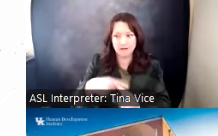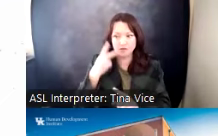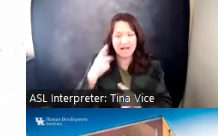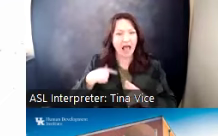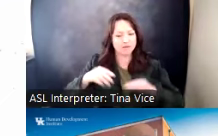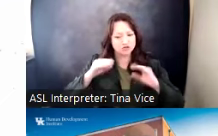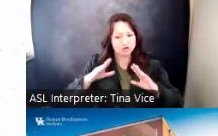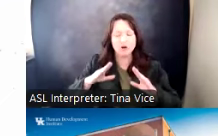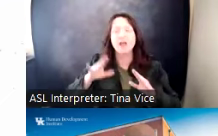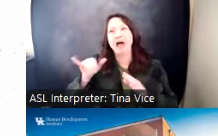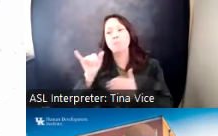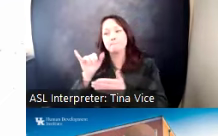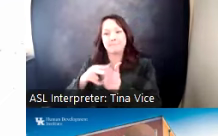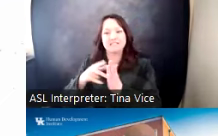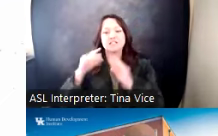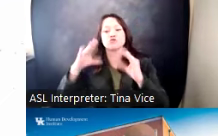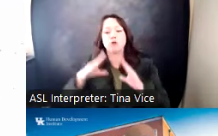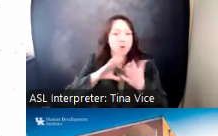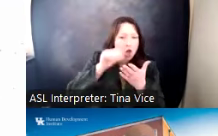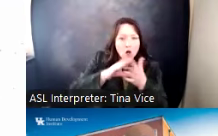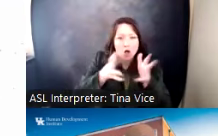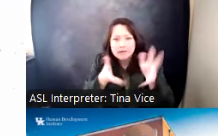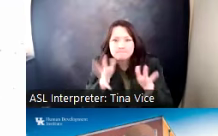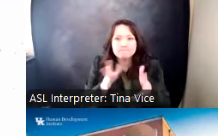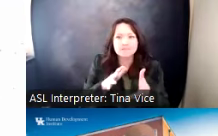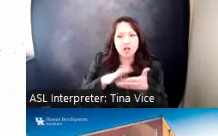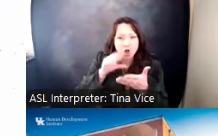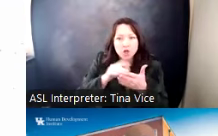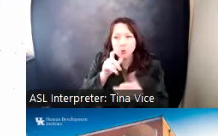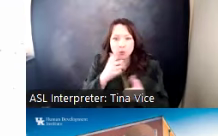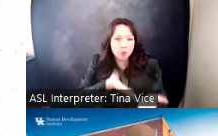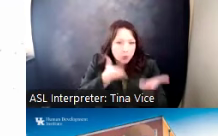getting to know one in relationship to the other, taking some time for the social development to develop to make